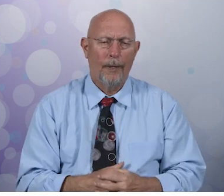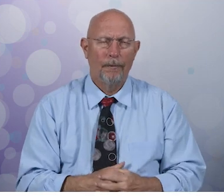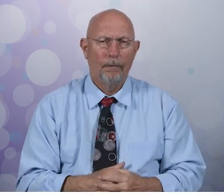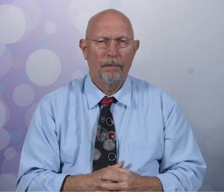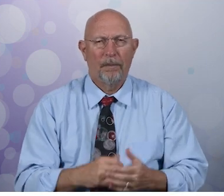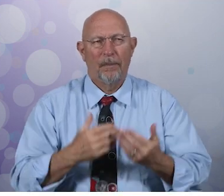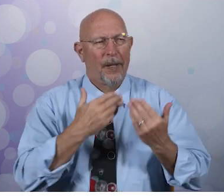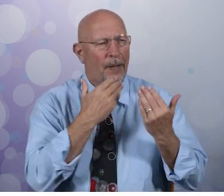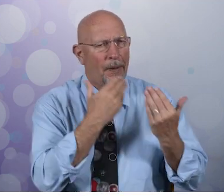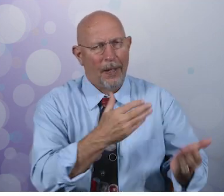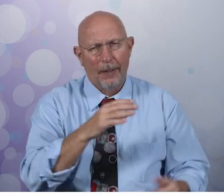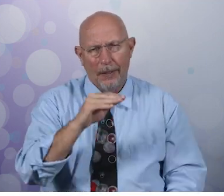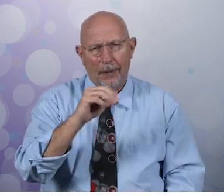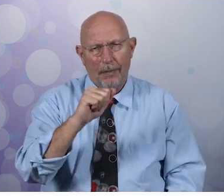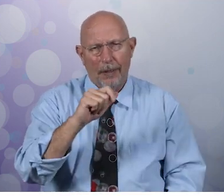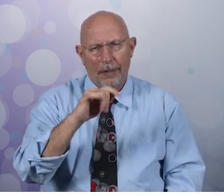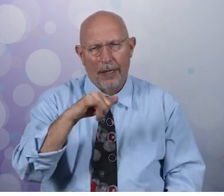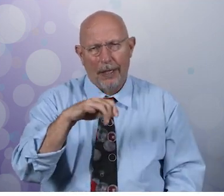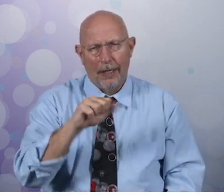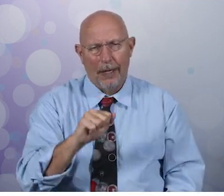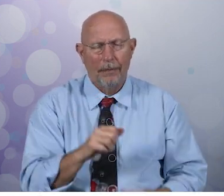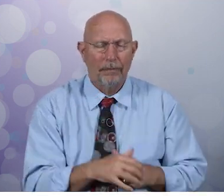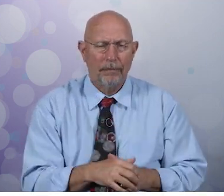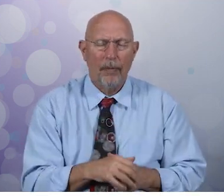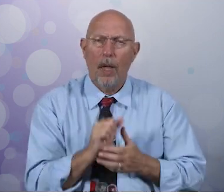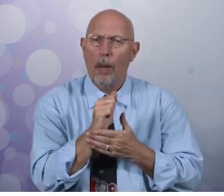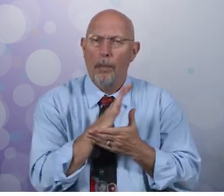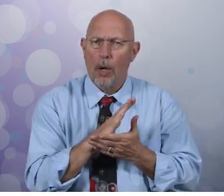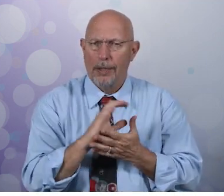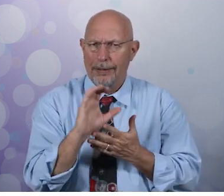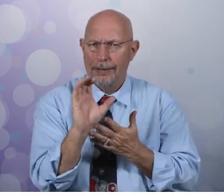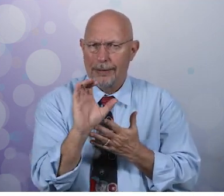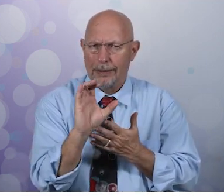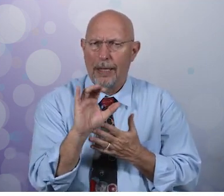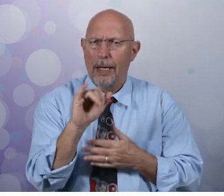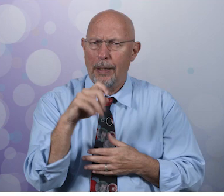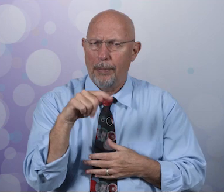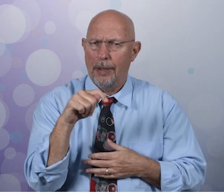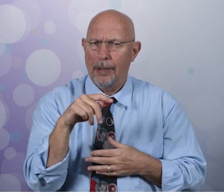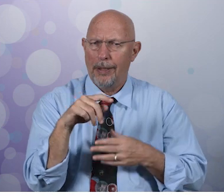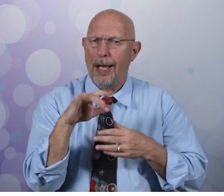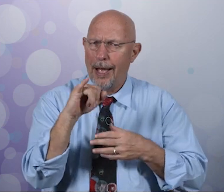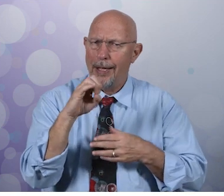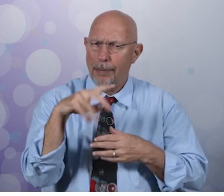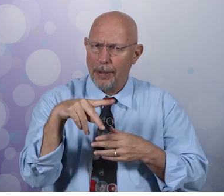Thanks, Ma' Taya. In Part C of the tool, the IEP team determines if the student requires